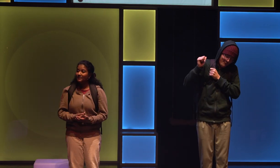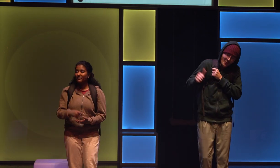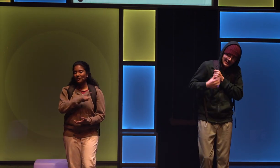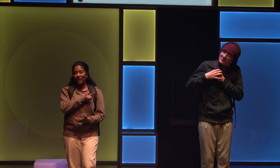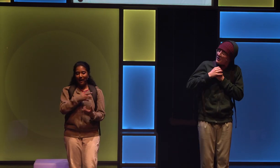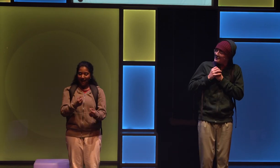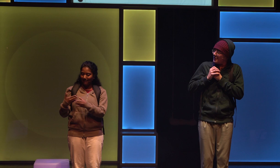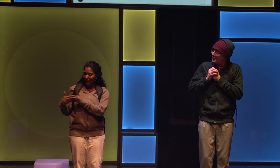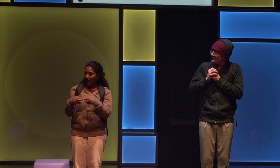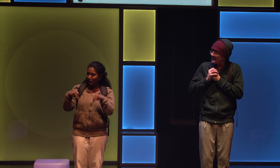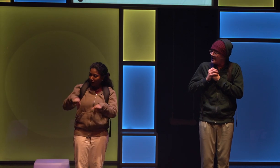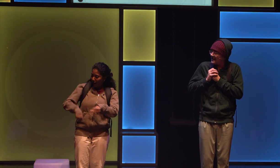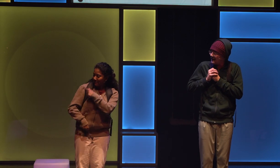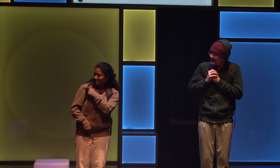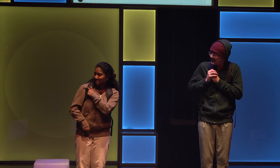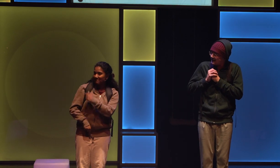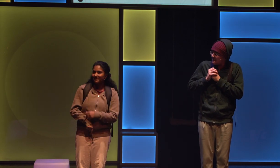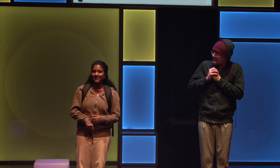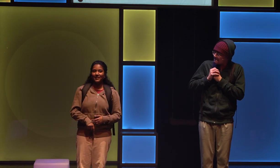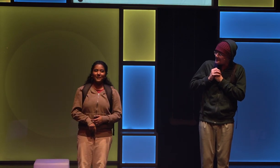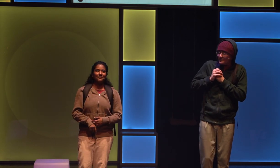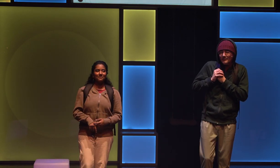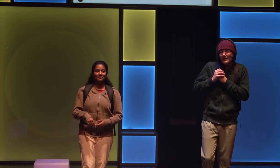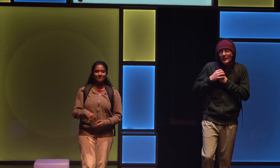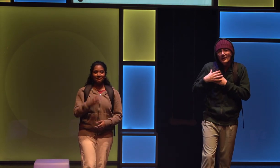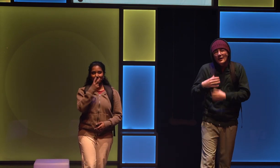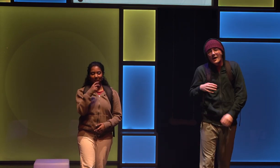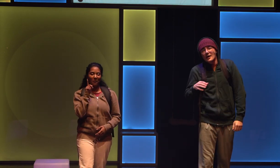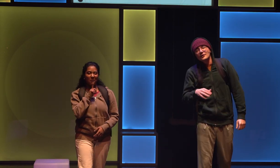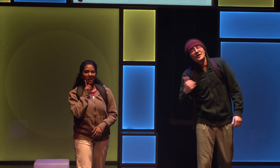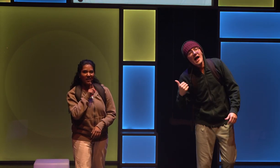brought me little guide dog with me. [ A BARK ]